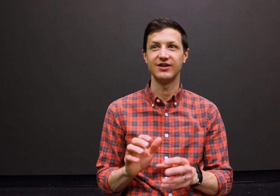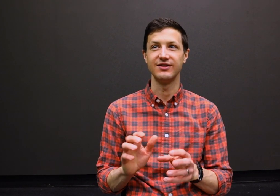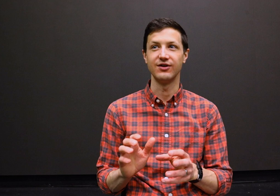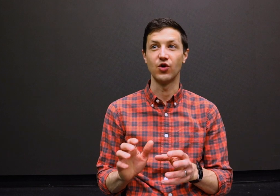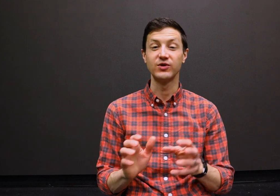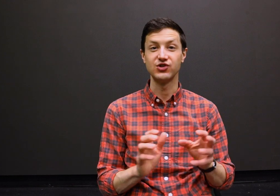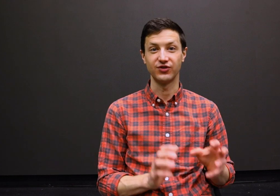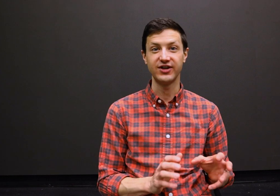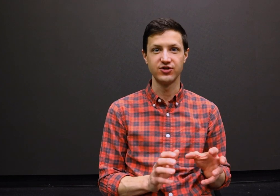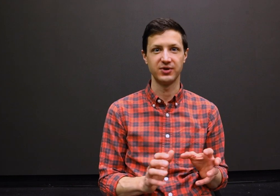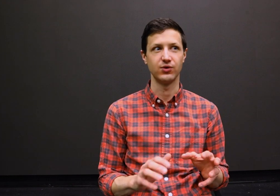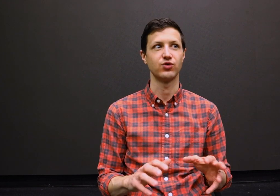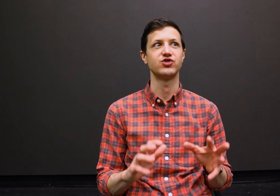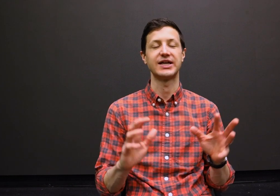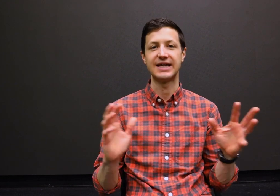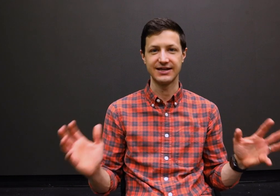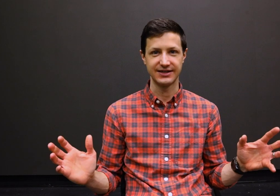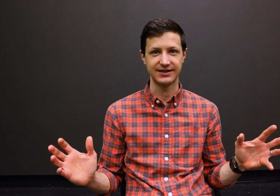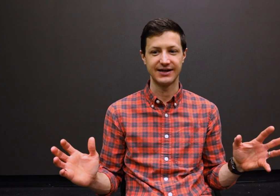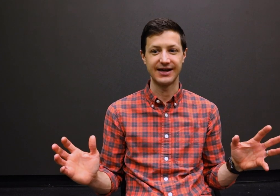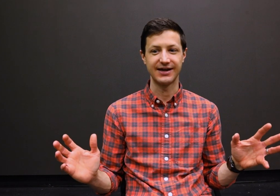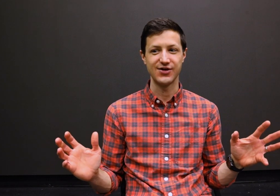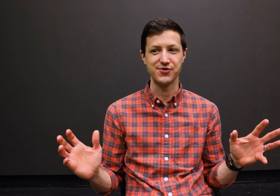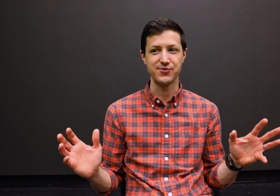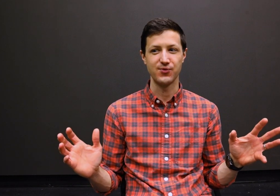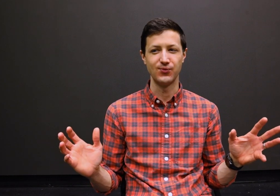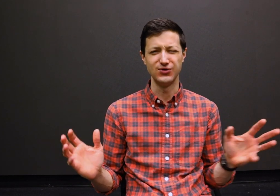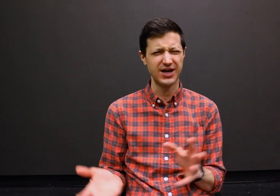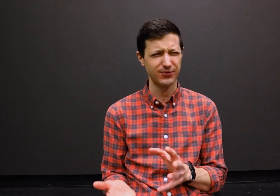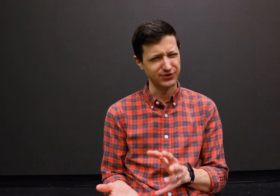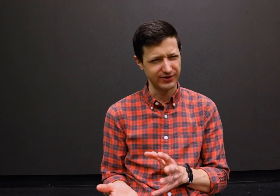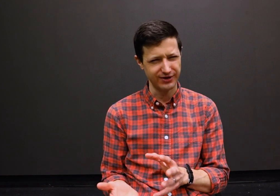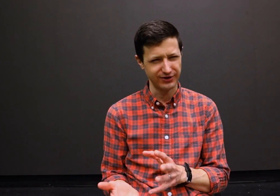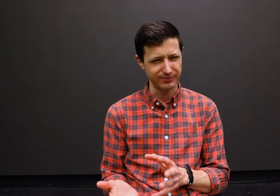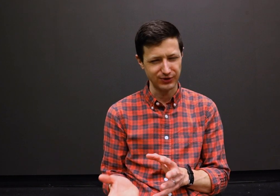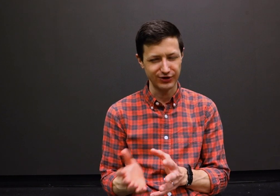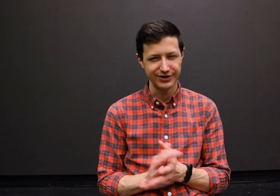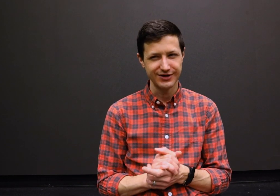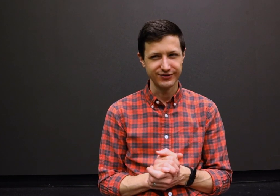in the original stage play were gigantic and you can't really do that on the computer.